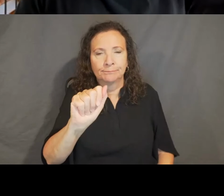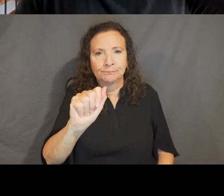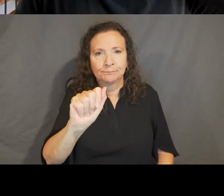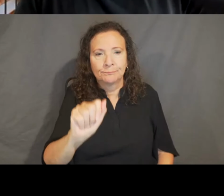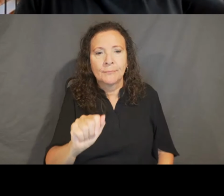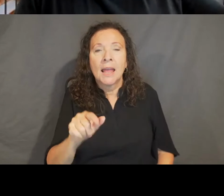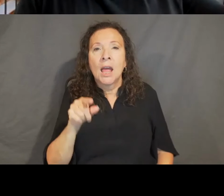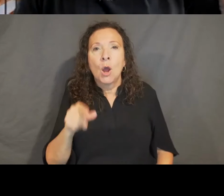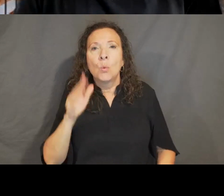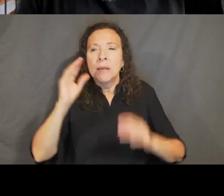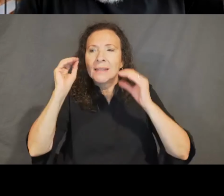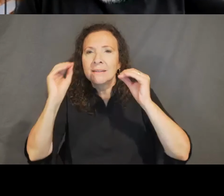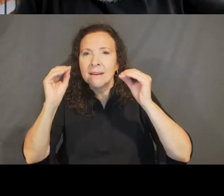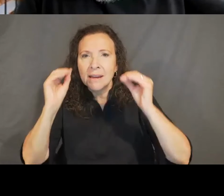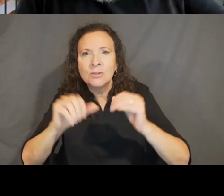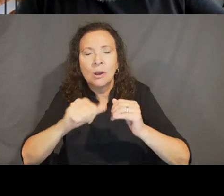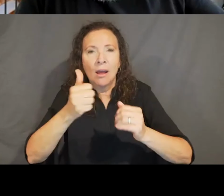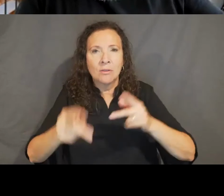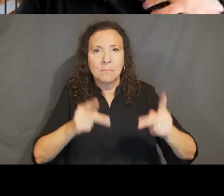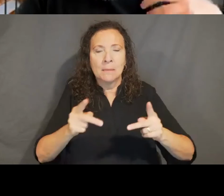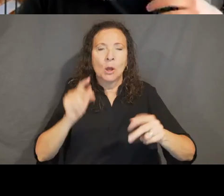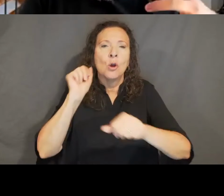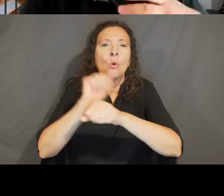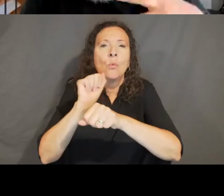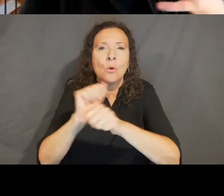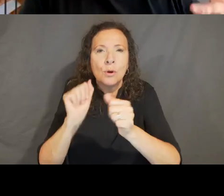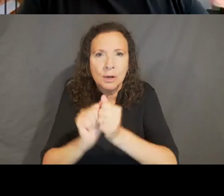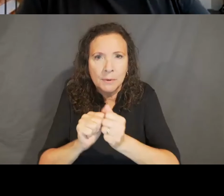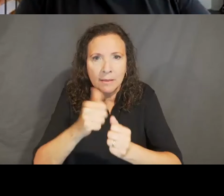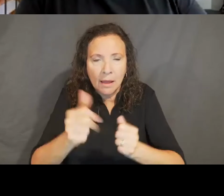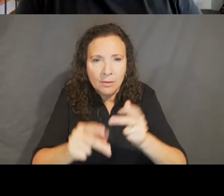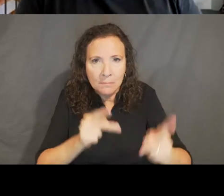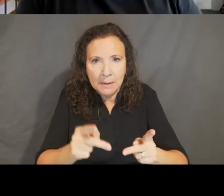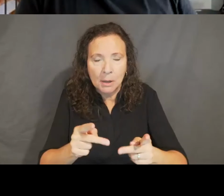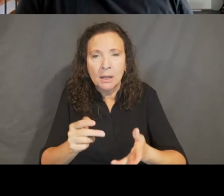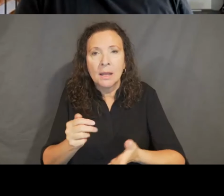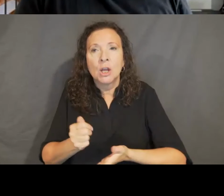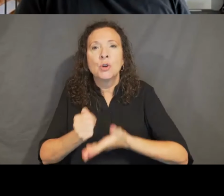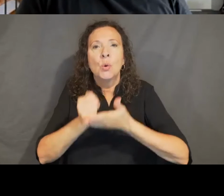teach others and work with others to help go further down that journey.